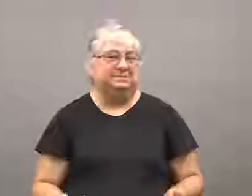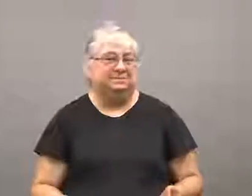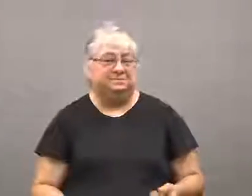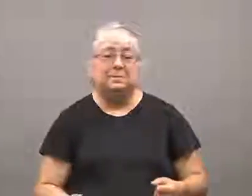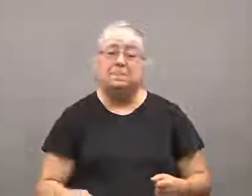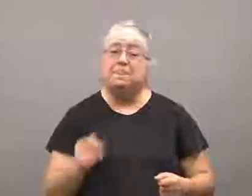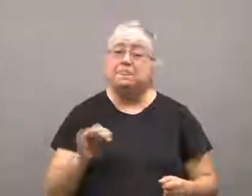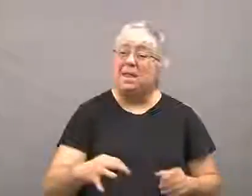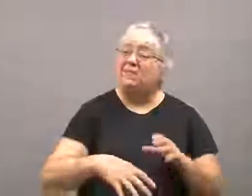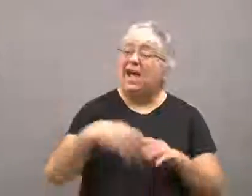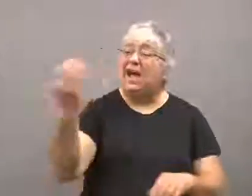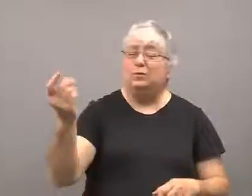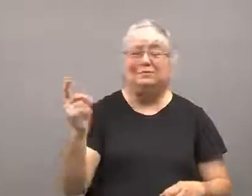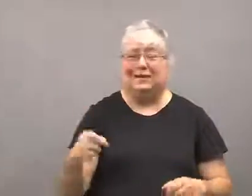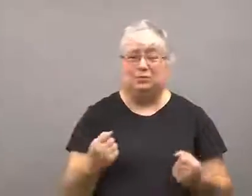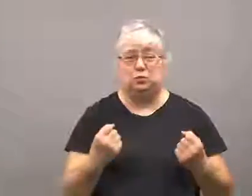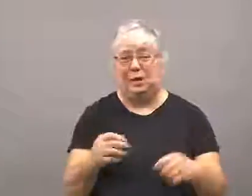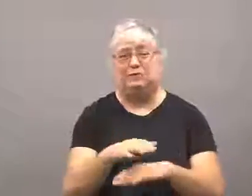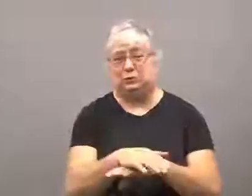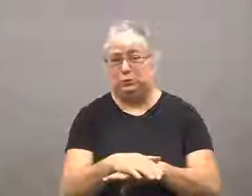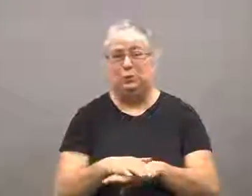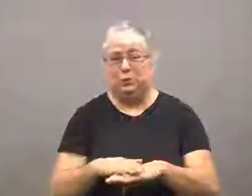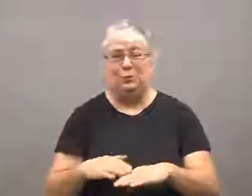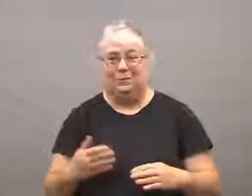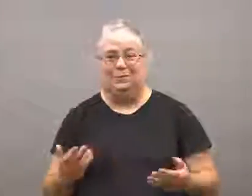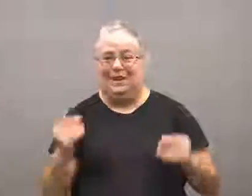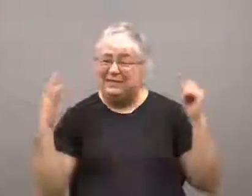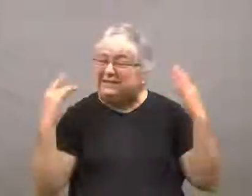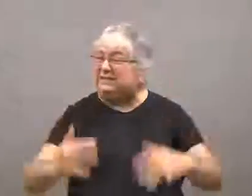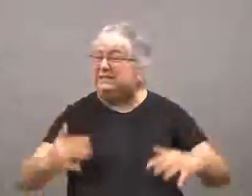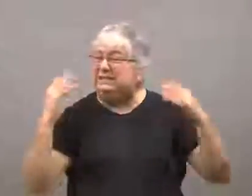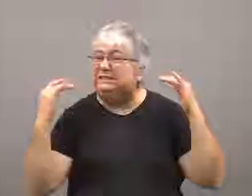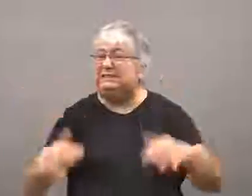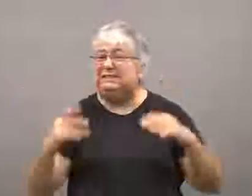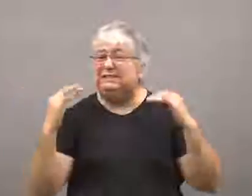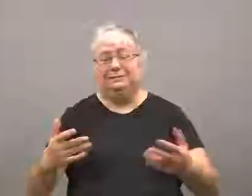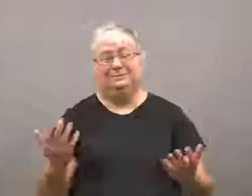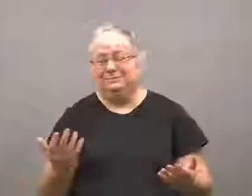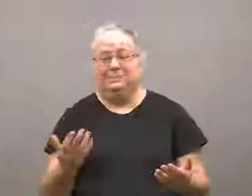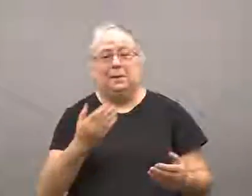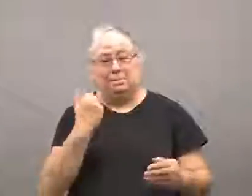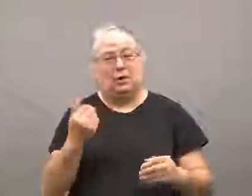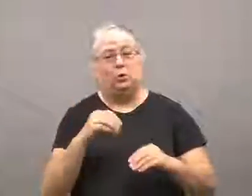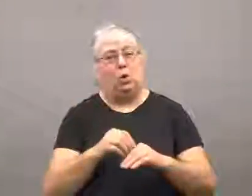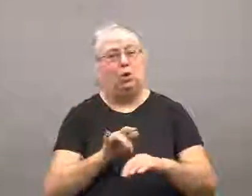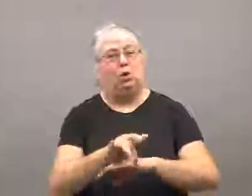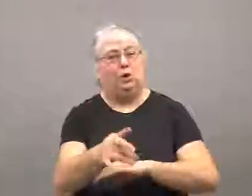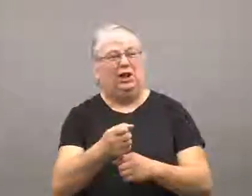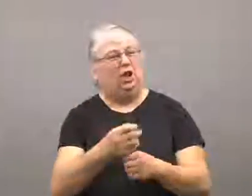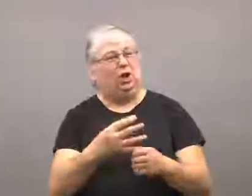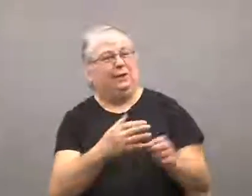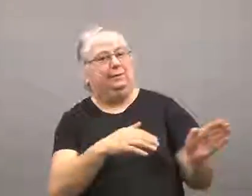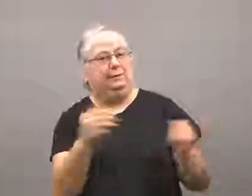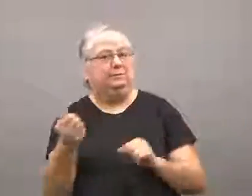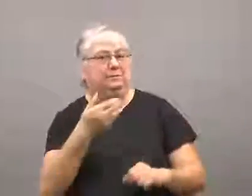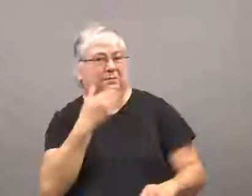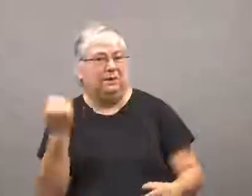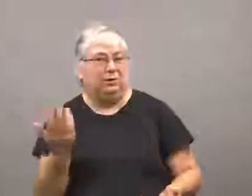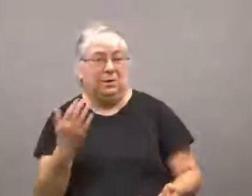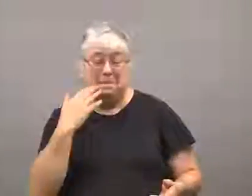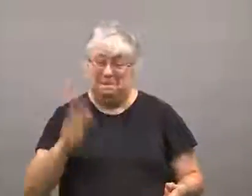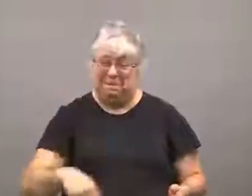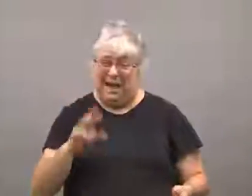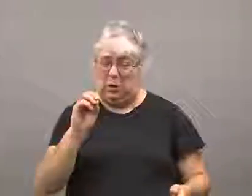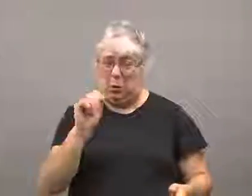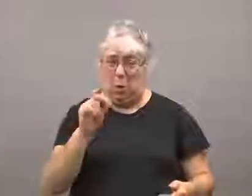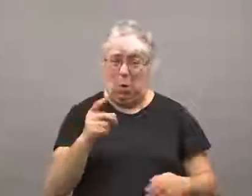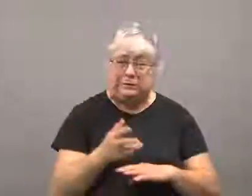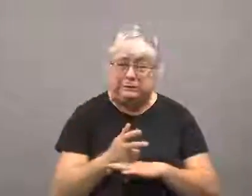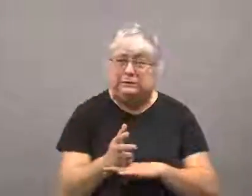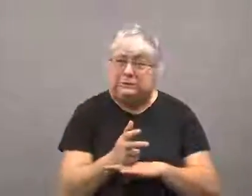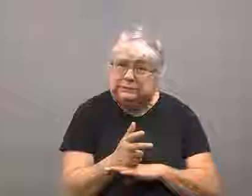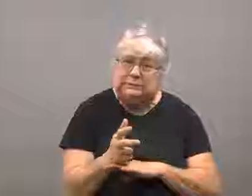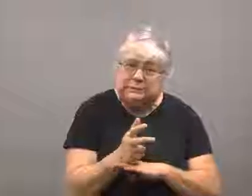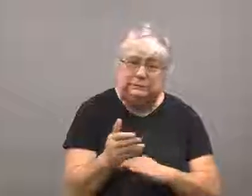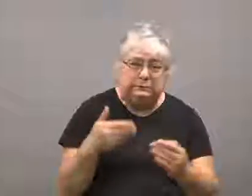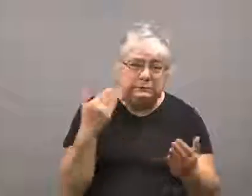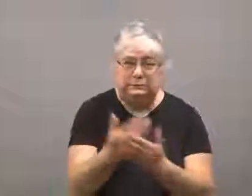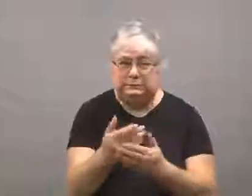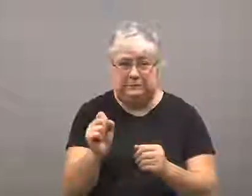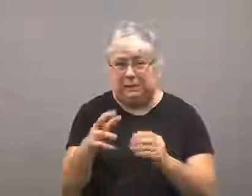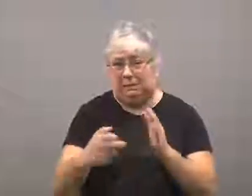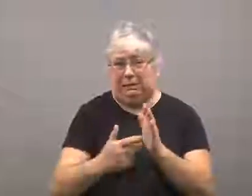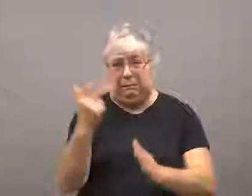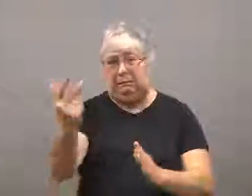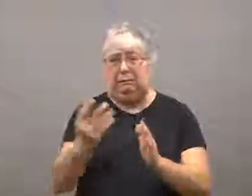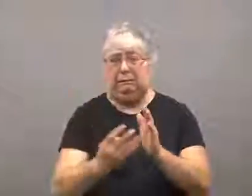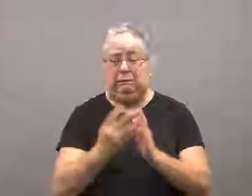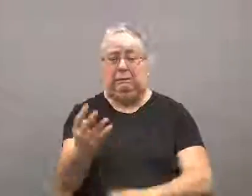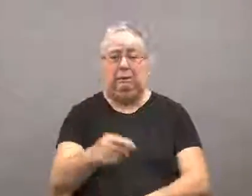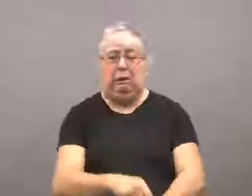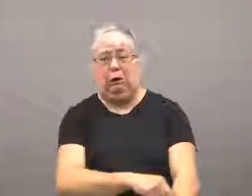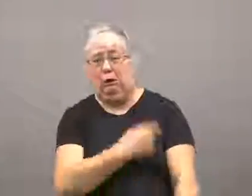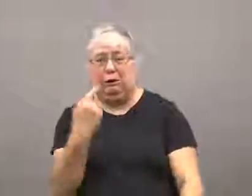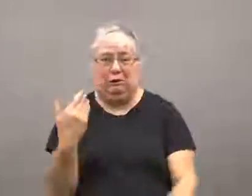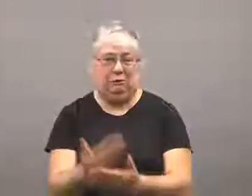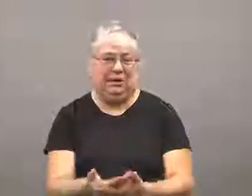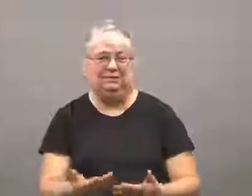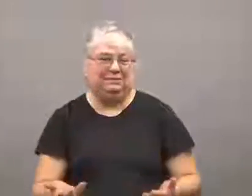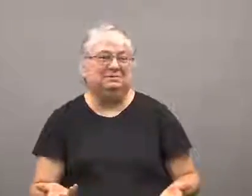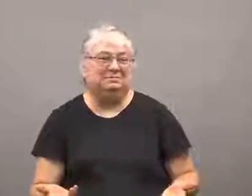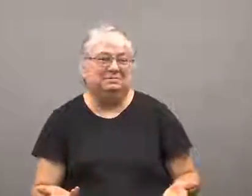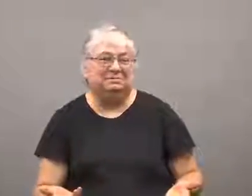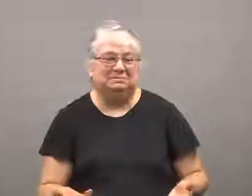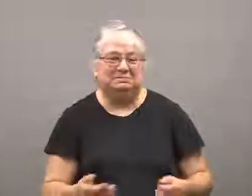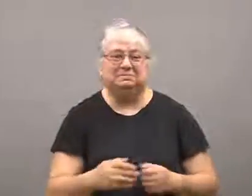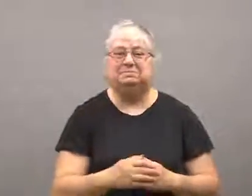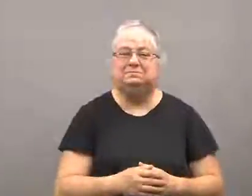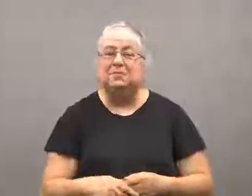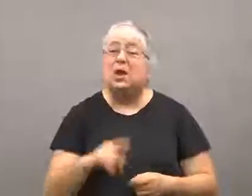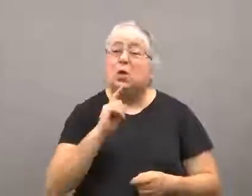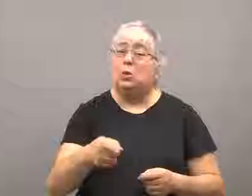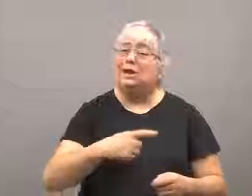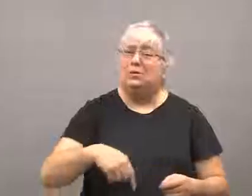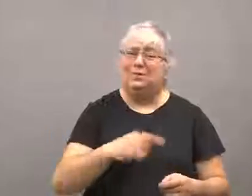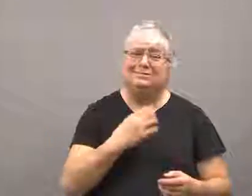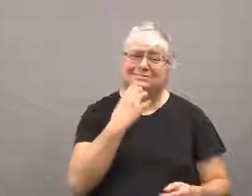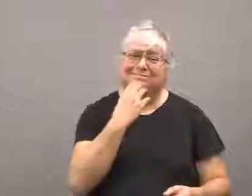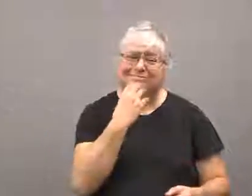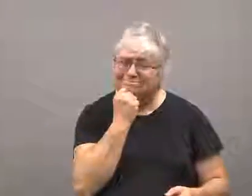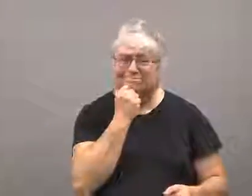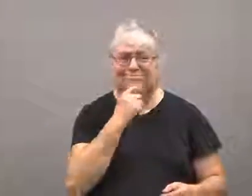Drive slow, and leave early. It can take three or four times as long to get there.